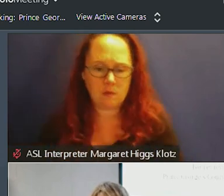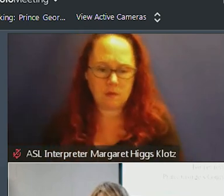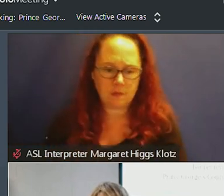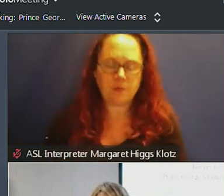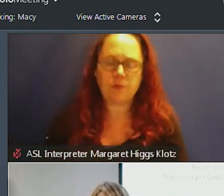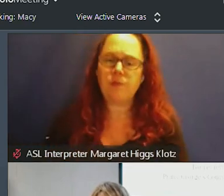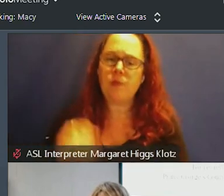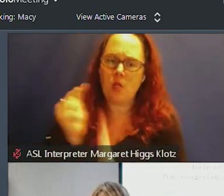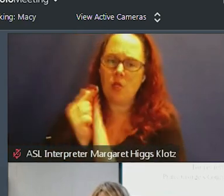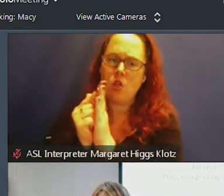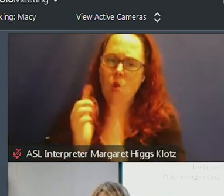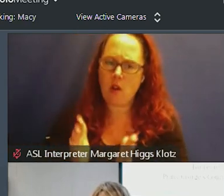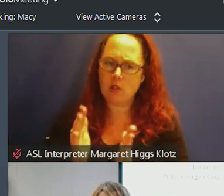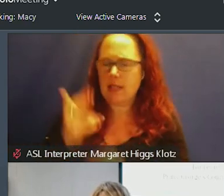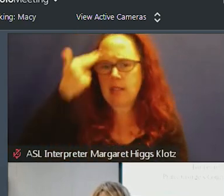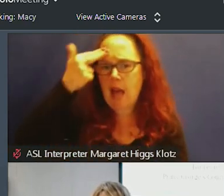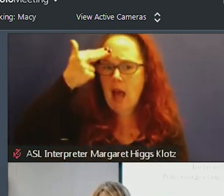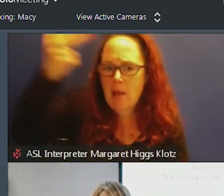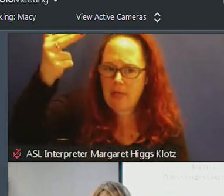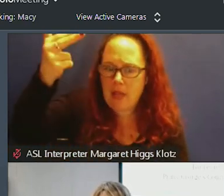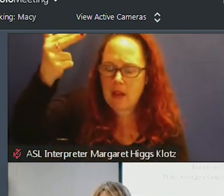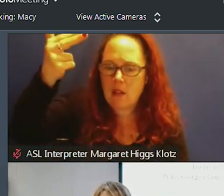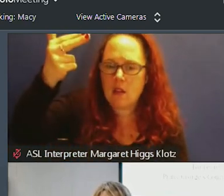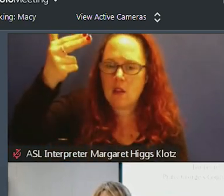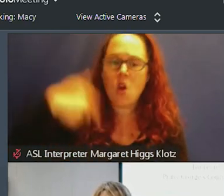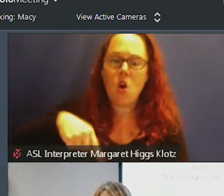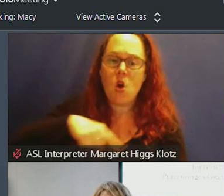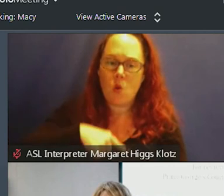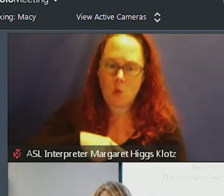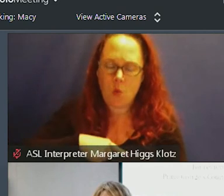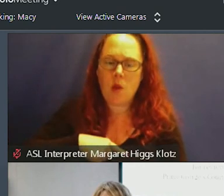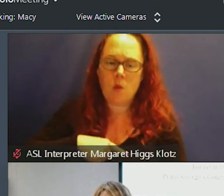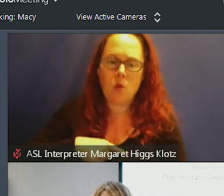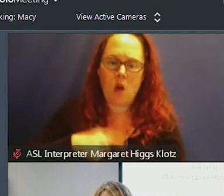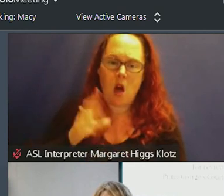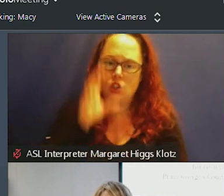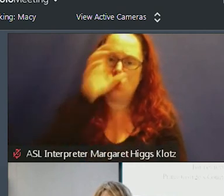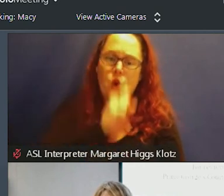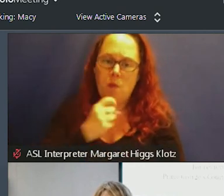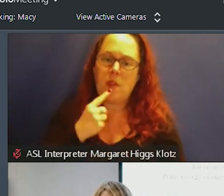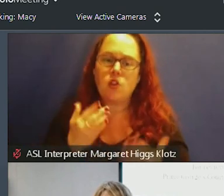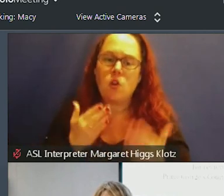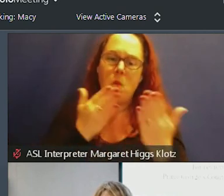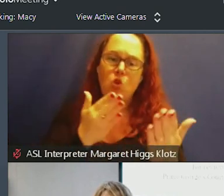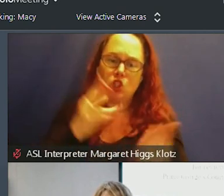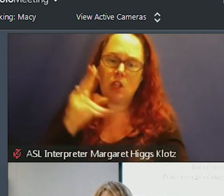Okay. So let's assume hypothetically there is a motion that passes to have a second hearing.